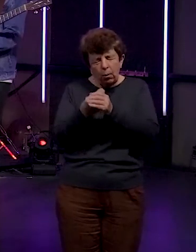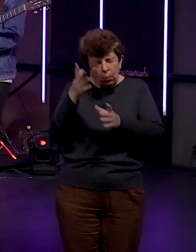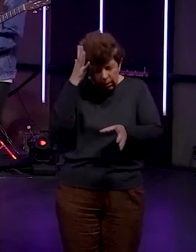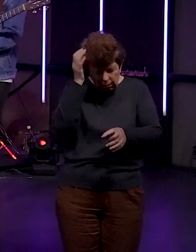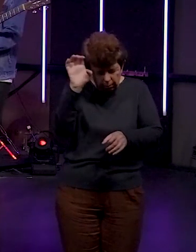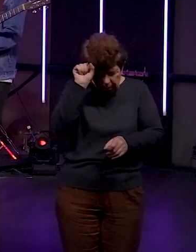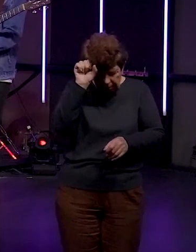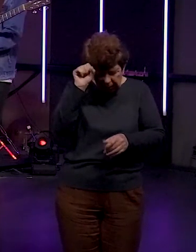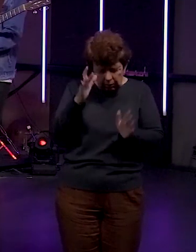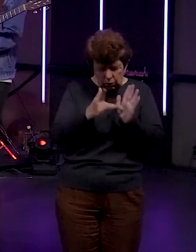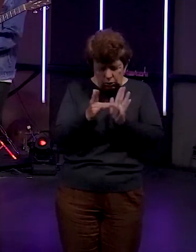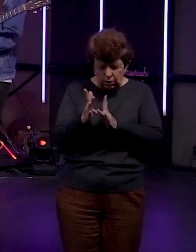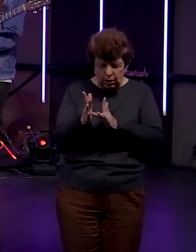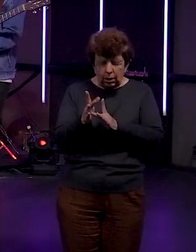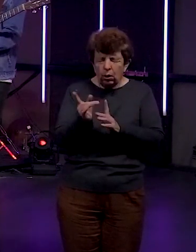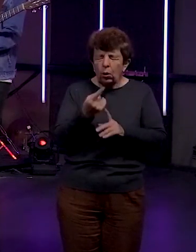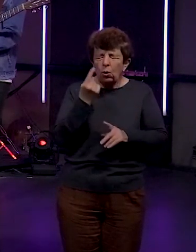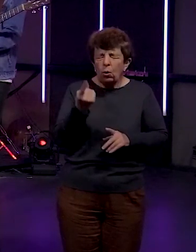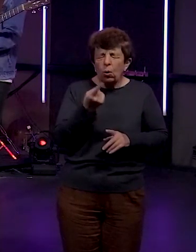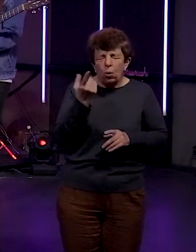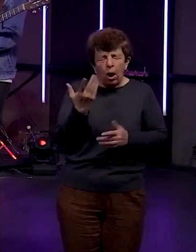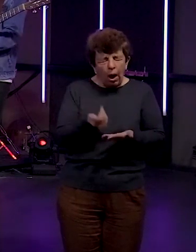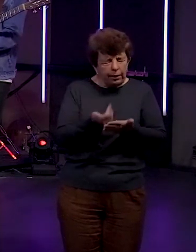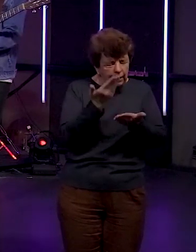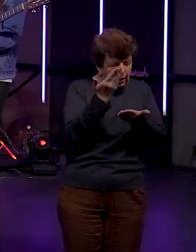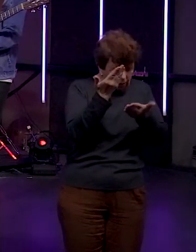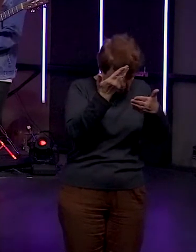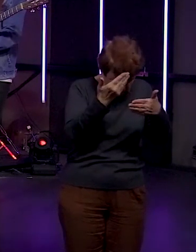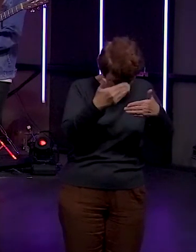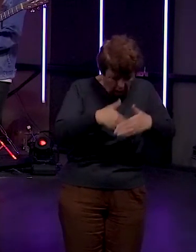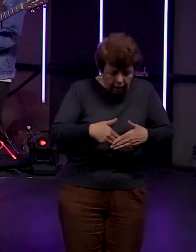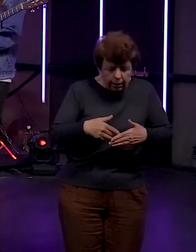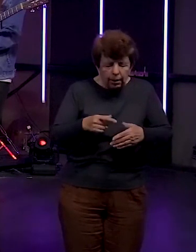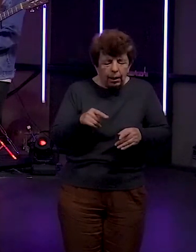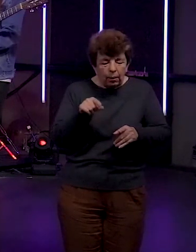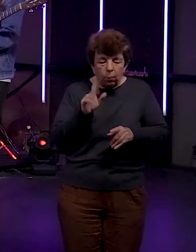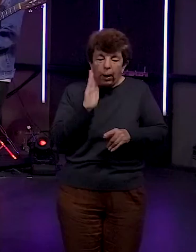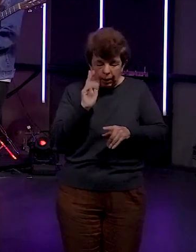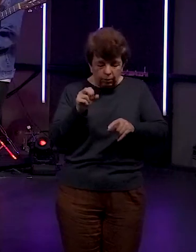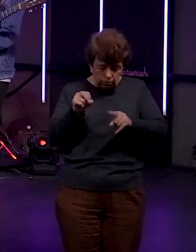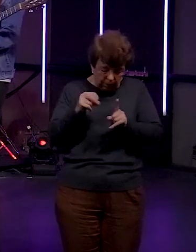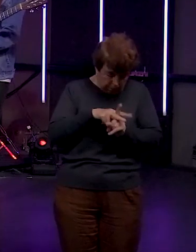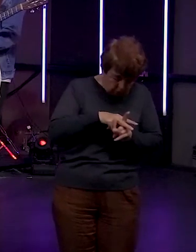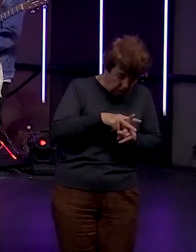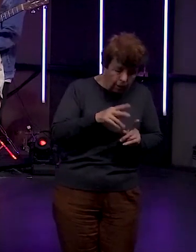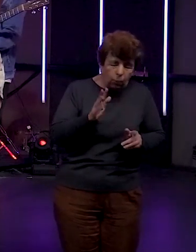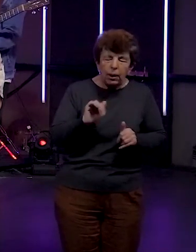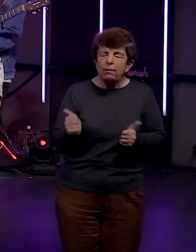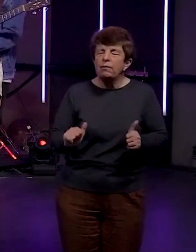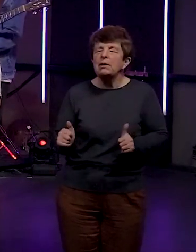Jesus who on that night that he was betrayed after he given thanks at the